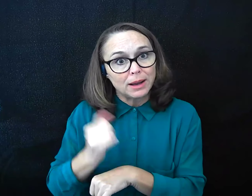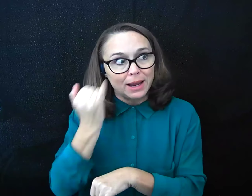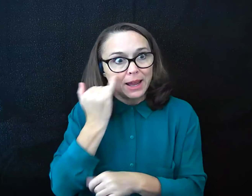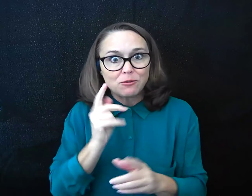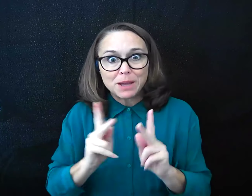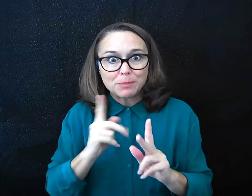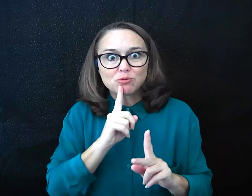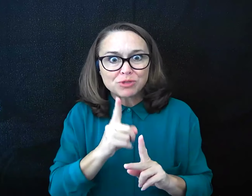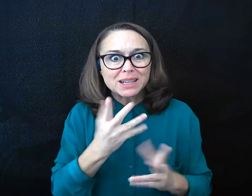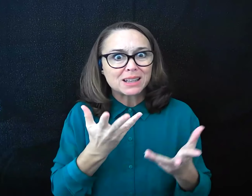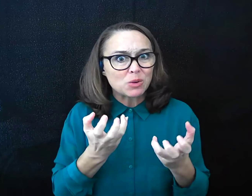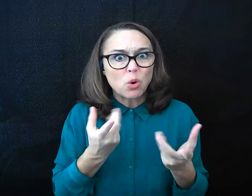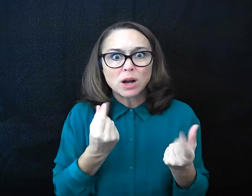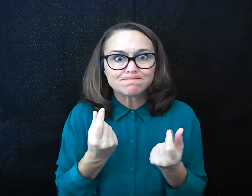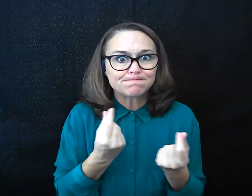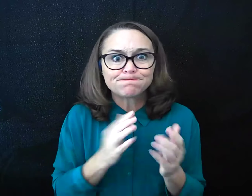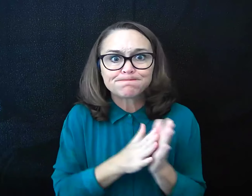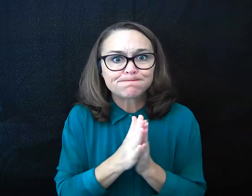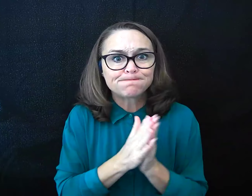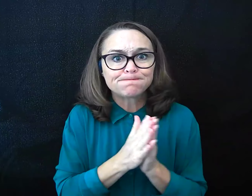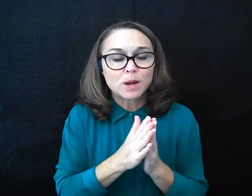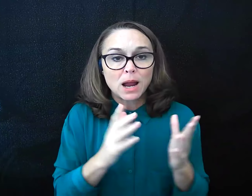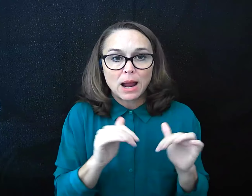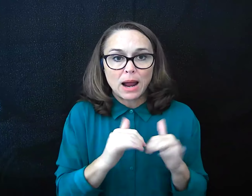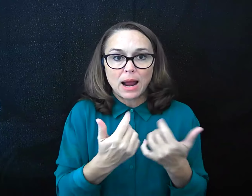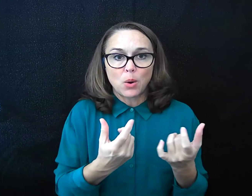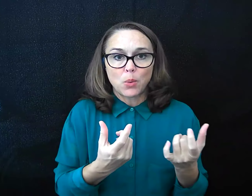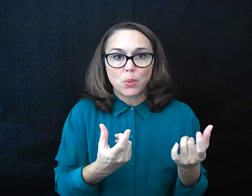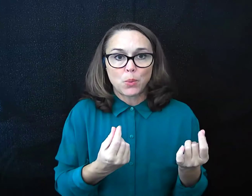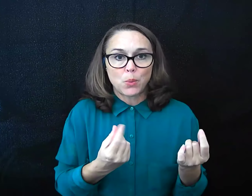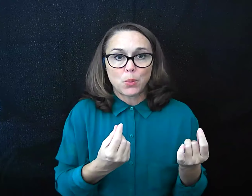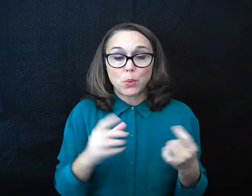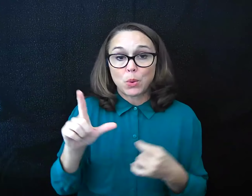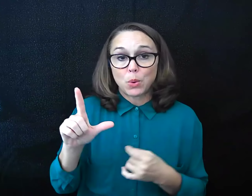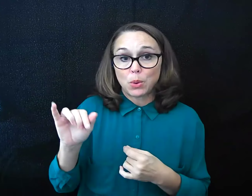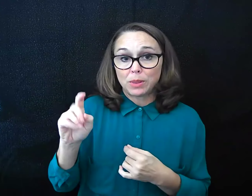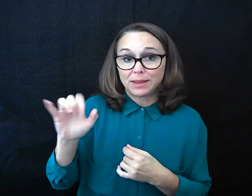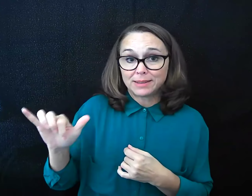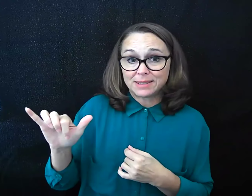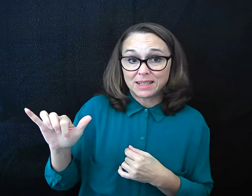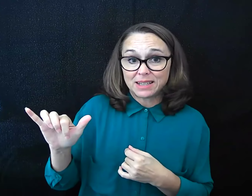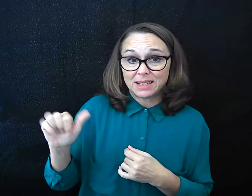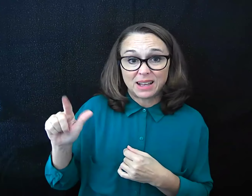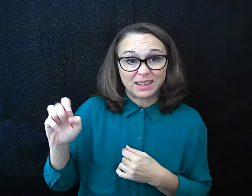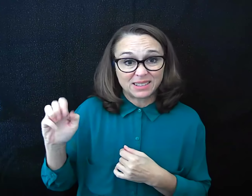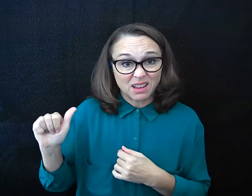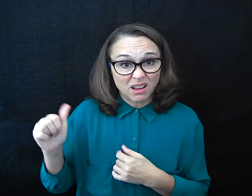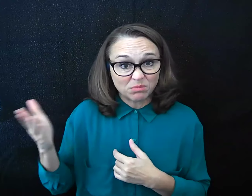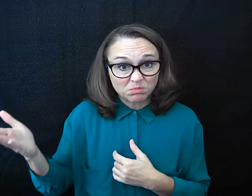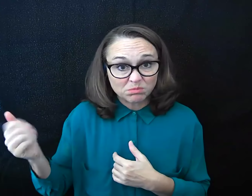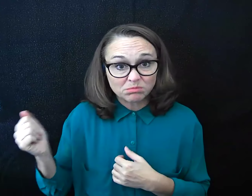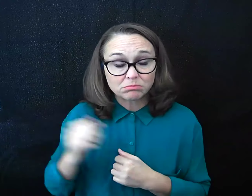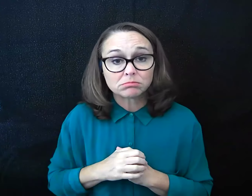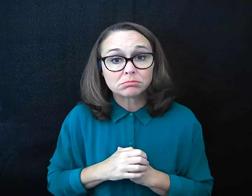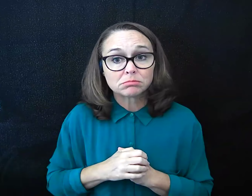this off the ground in their community. And maybe Lindsay and Alyssa, I'll pass it to you first.